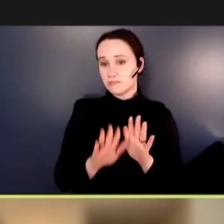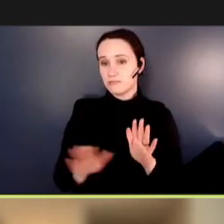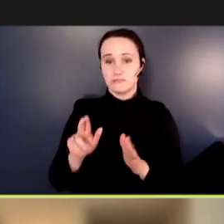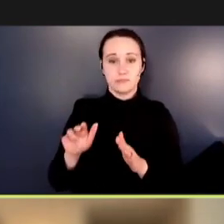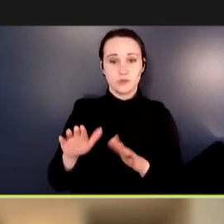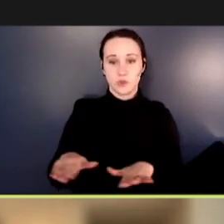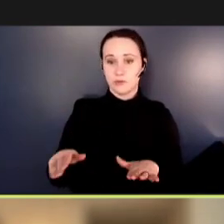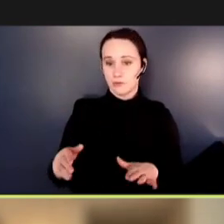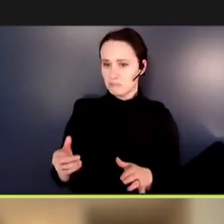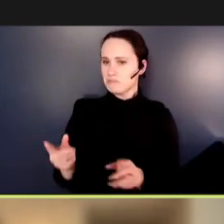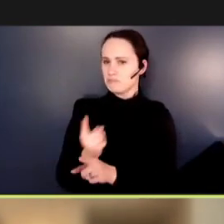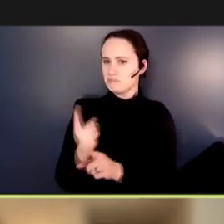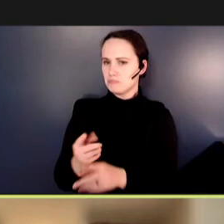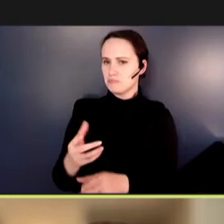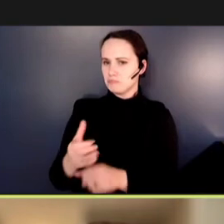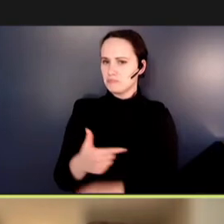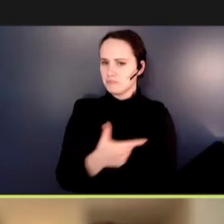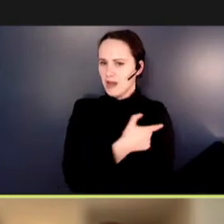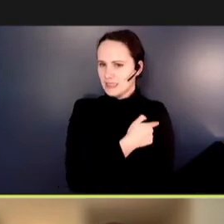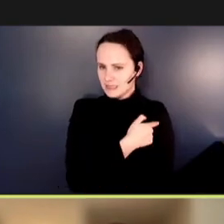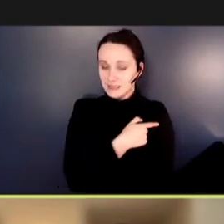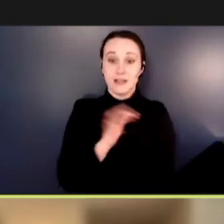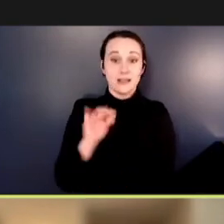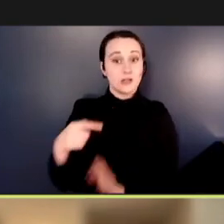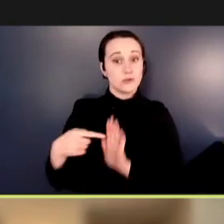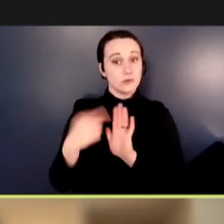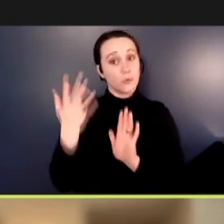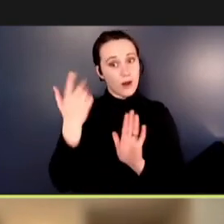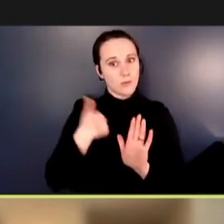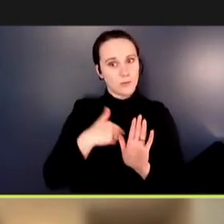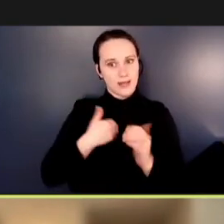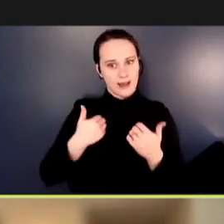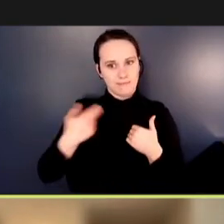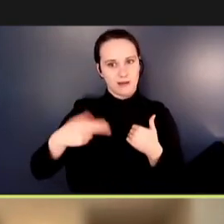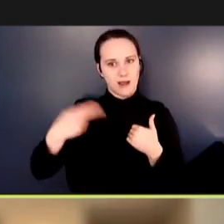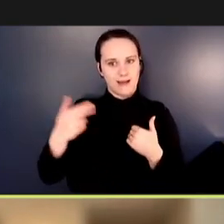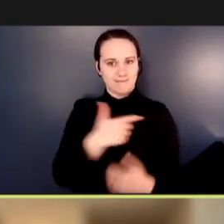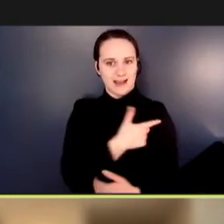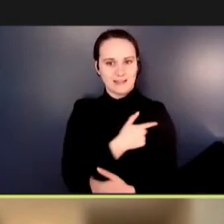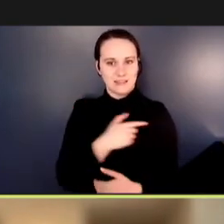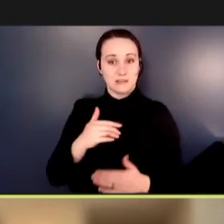we have high vaccine rates -- the high vaccine rates we have today for childhood vaccines,